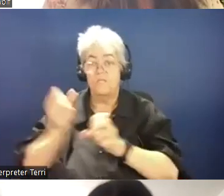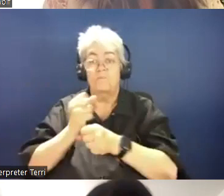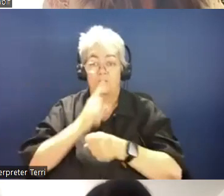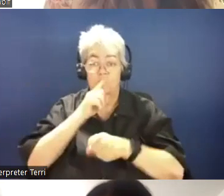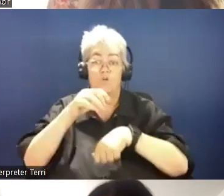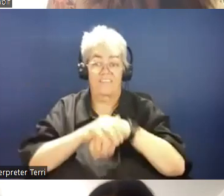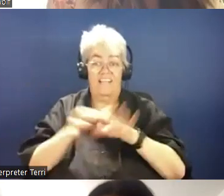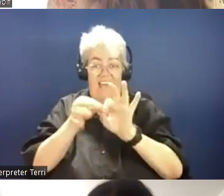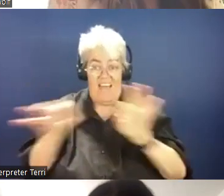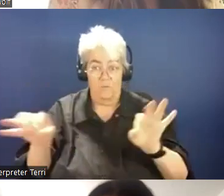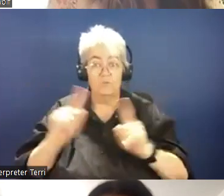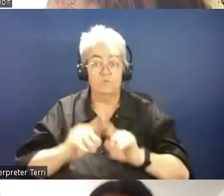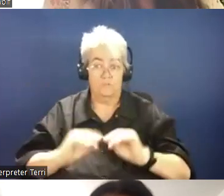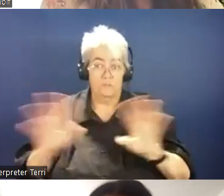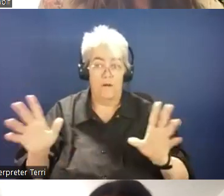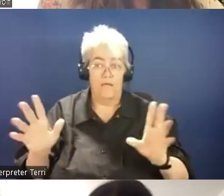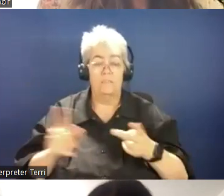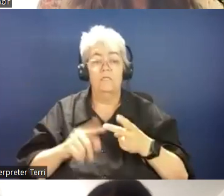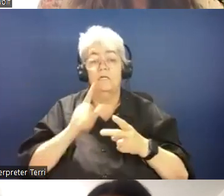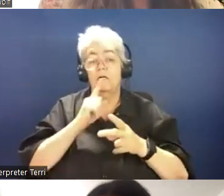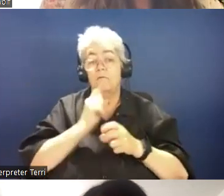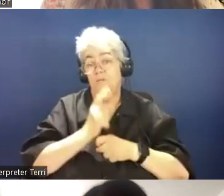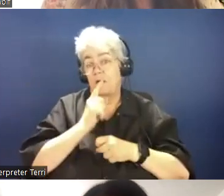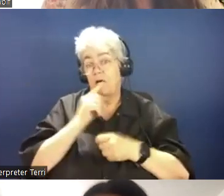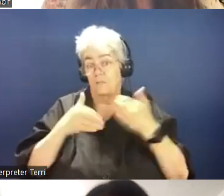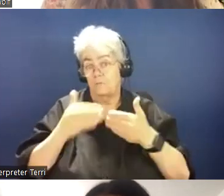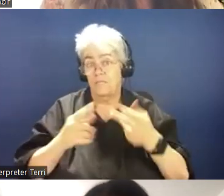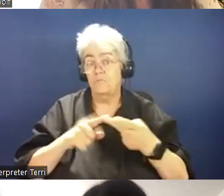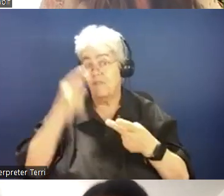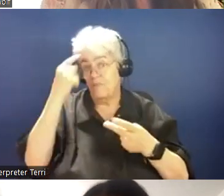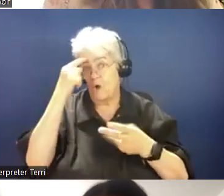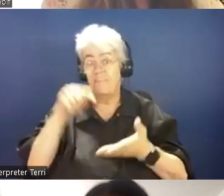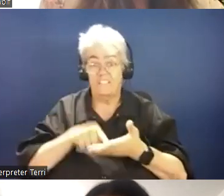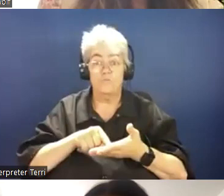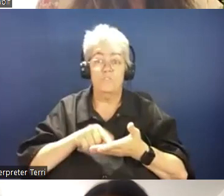We did get to a place where we thought that it was, it was at least equal to